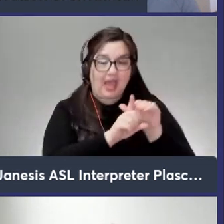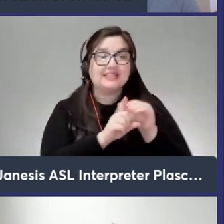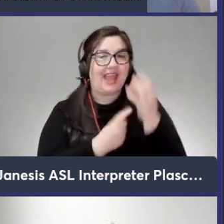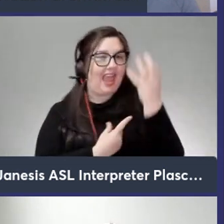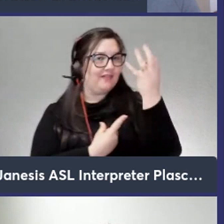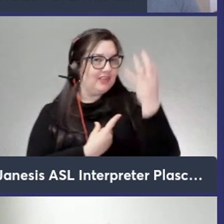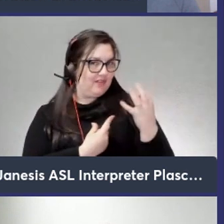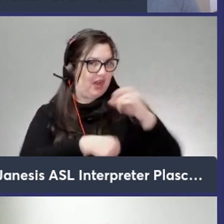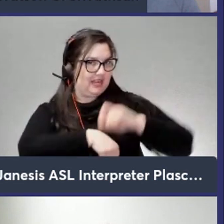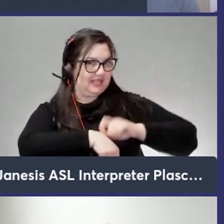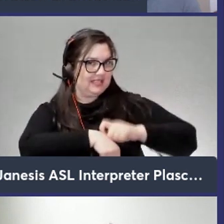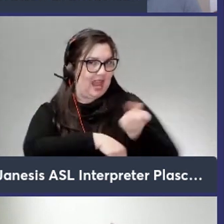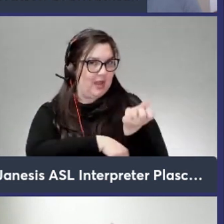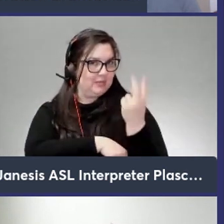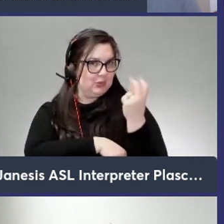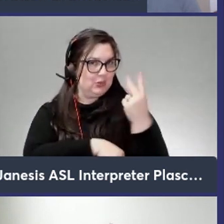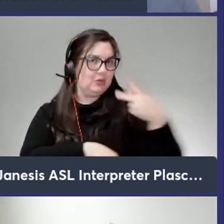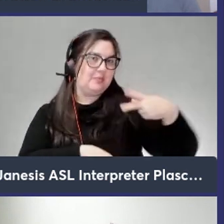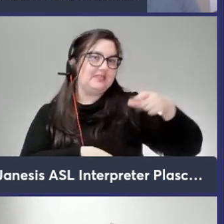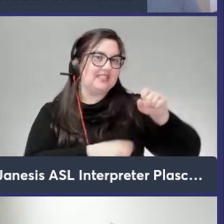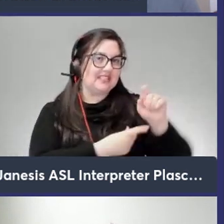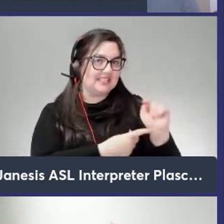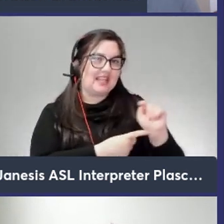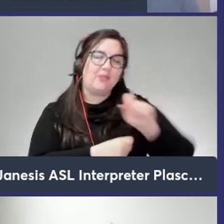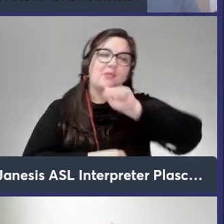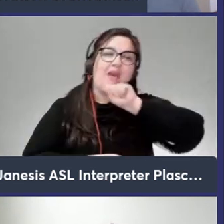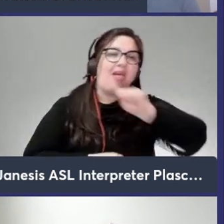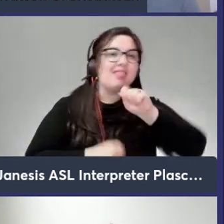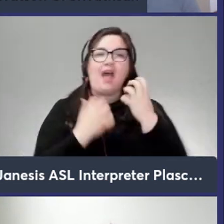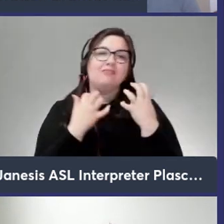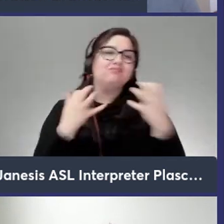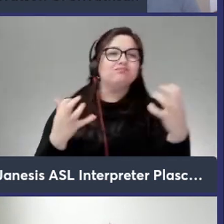at noon Pacific time. We'd love to see you every week.